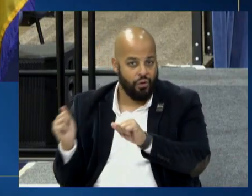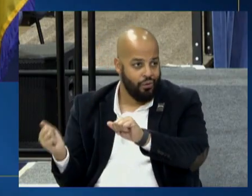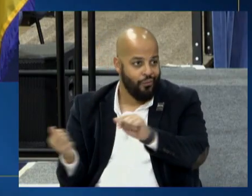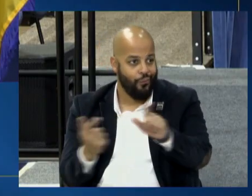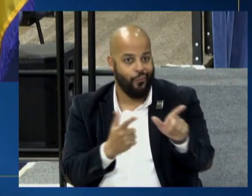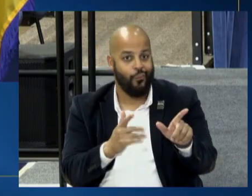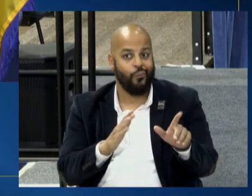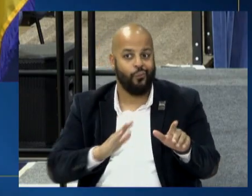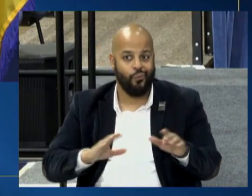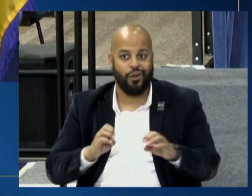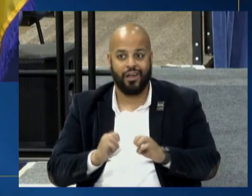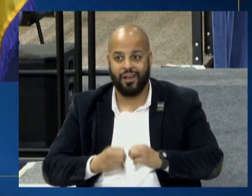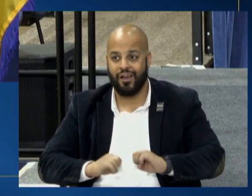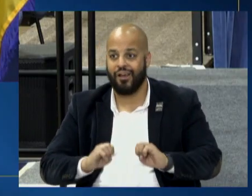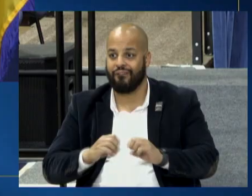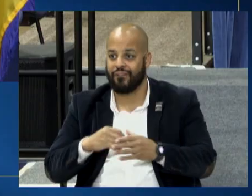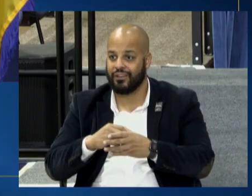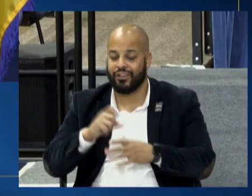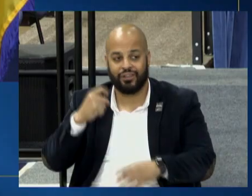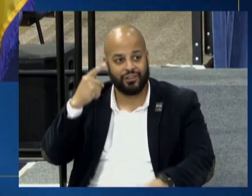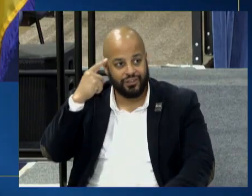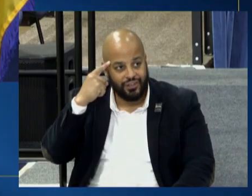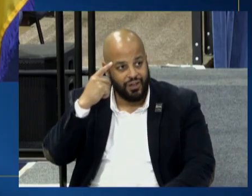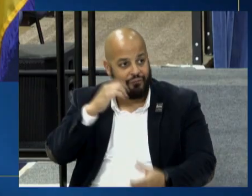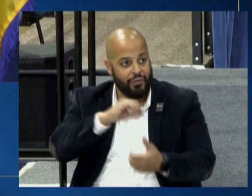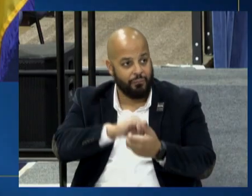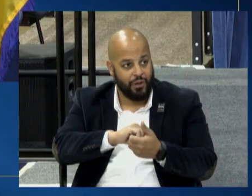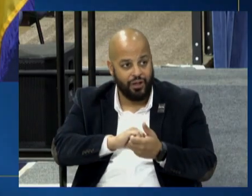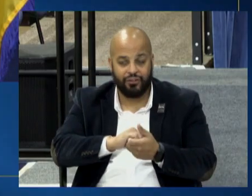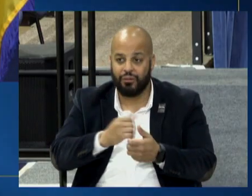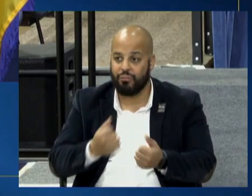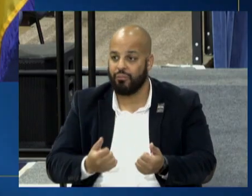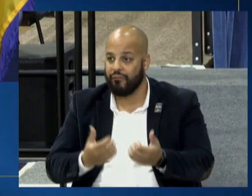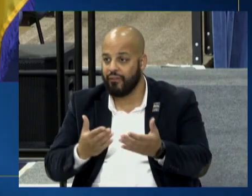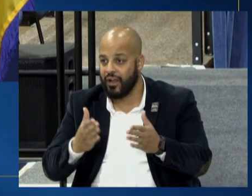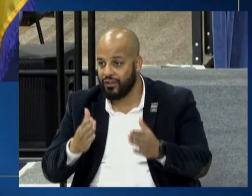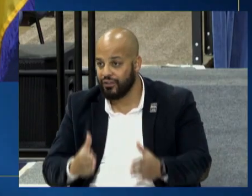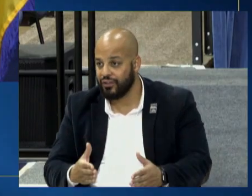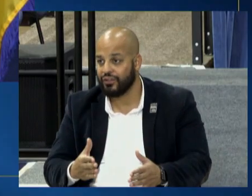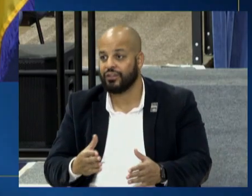in partnership with other payers, providers, patients, and their caregivers.